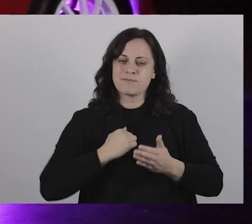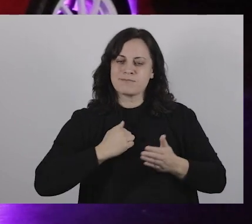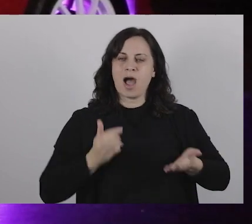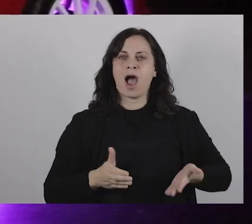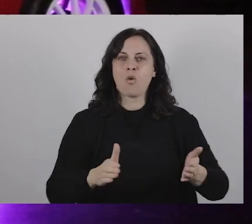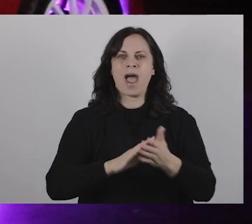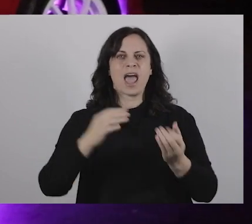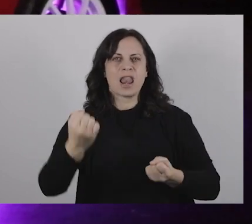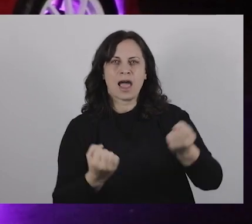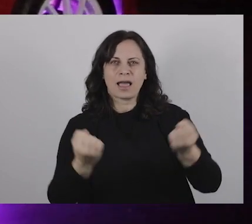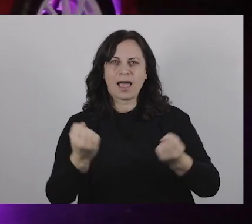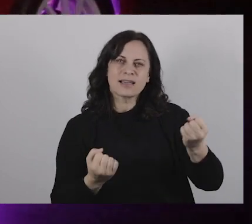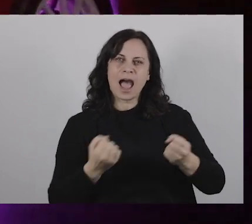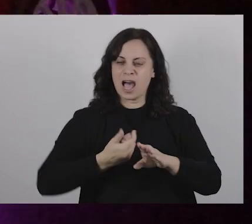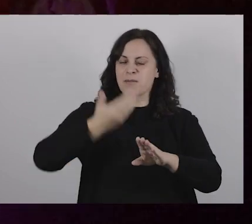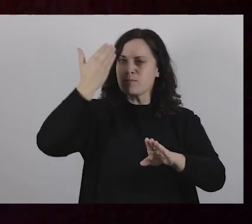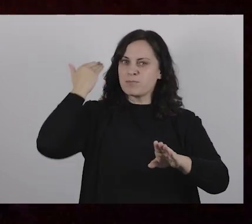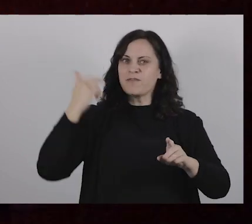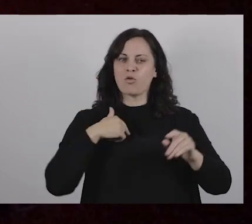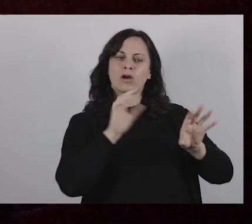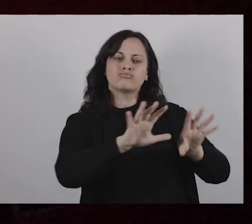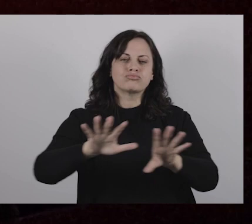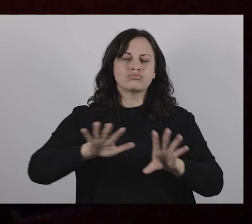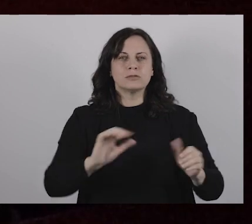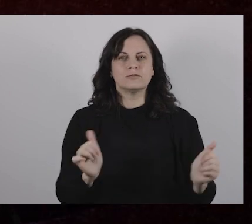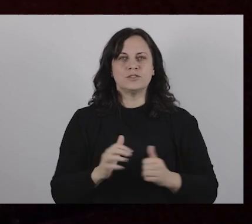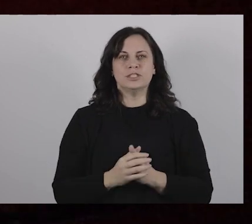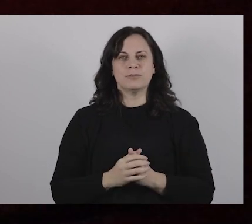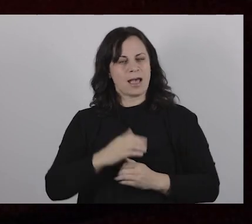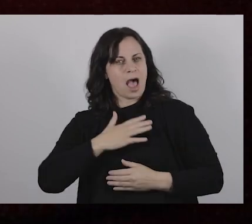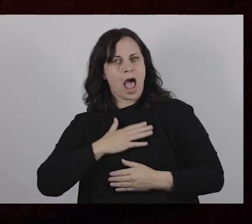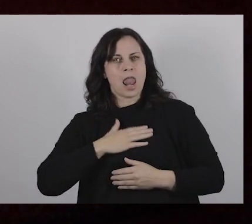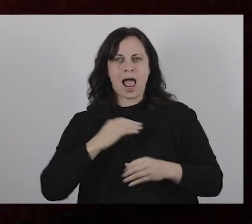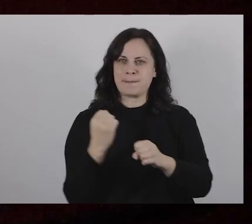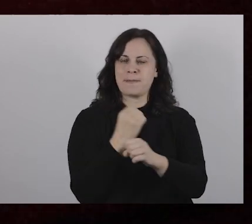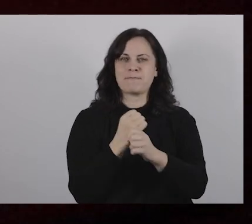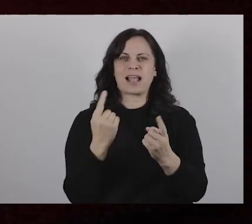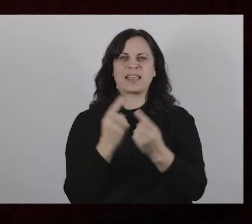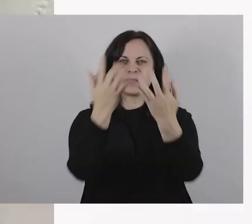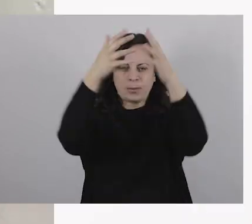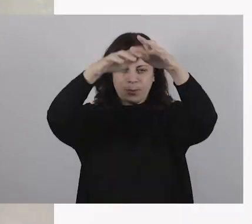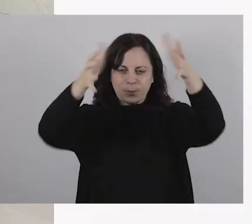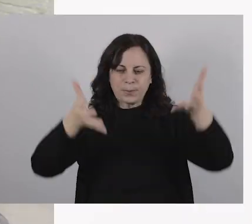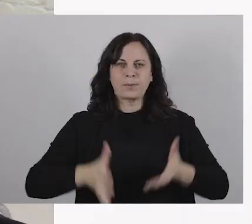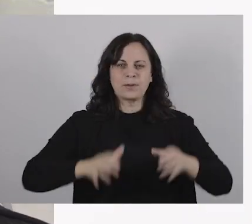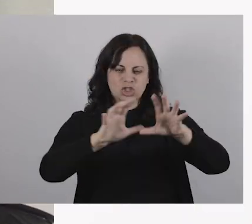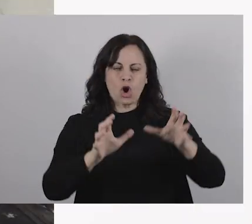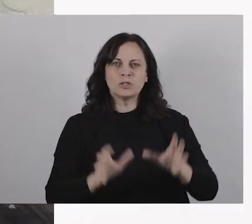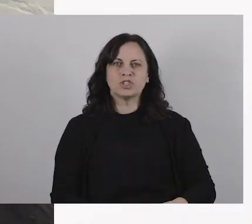so I thought this was my chance to do, like, a whole car. And I like making sculptures. I like... I think objects is how...